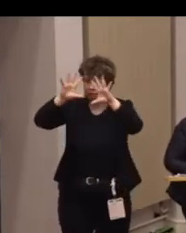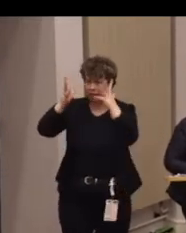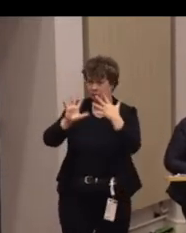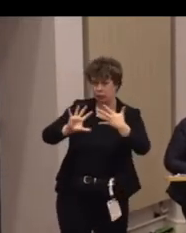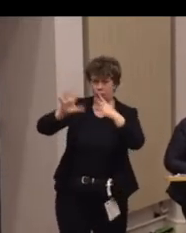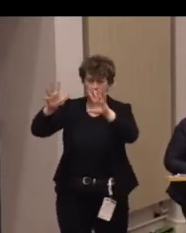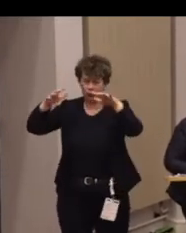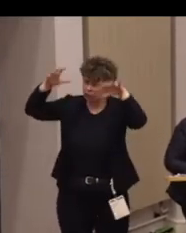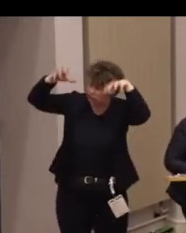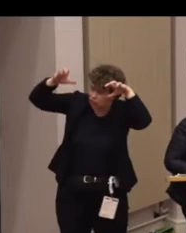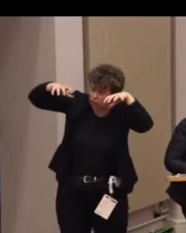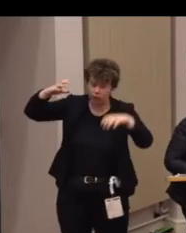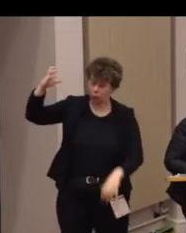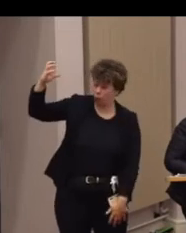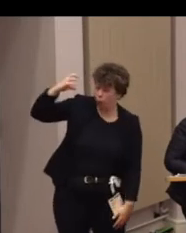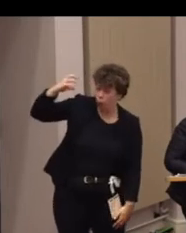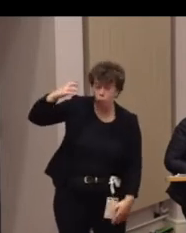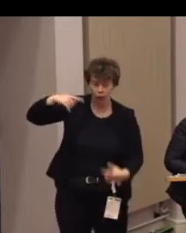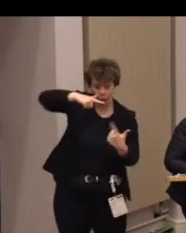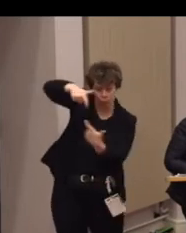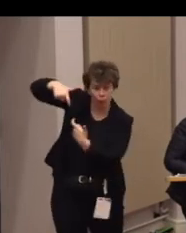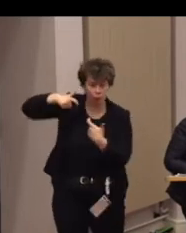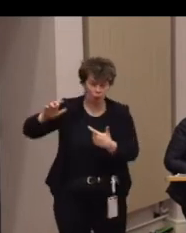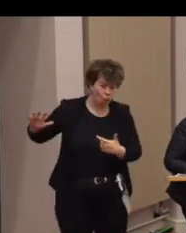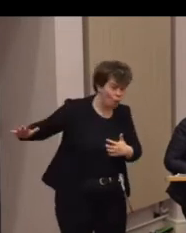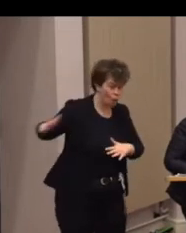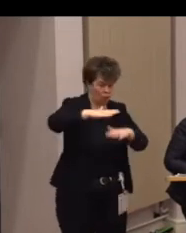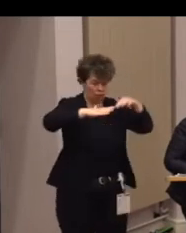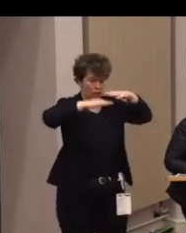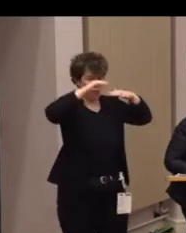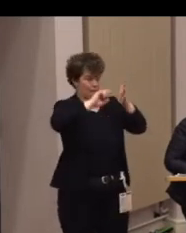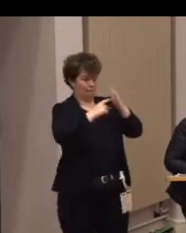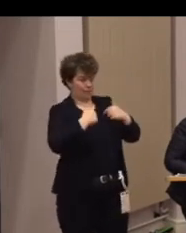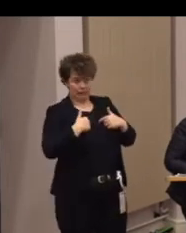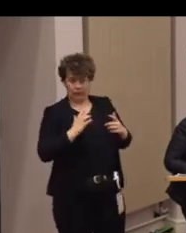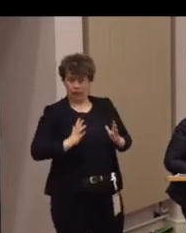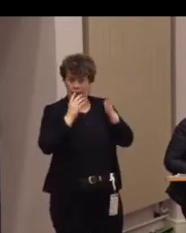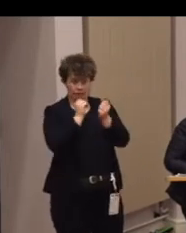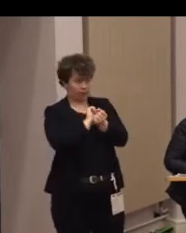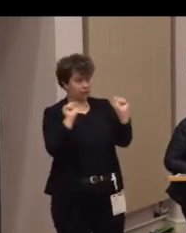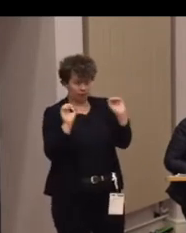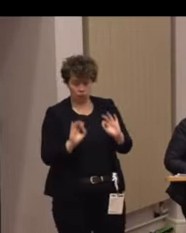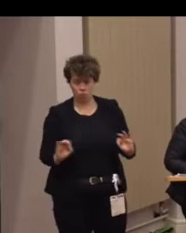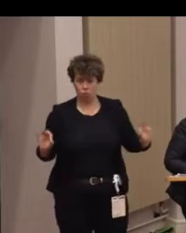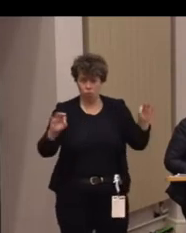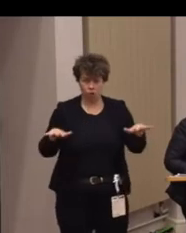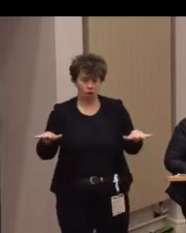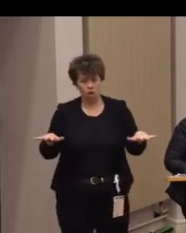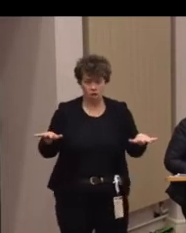multiple identities issues and the conditions are mostly unsafe. We receive unfair distributions,